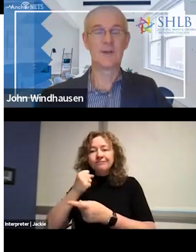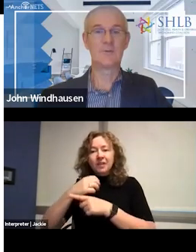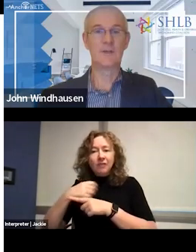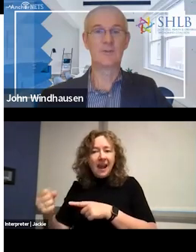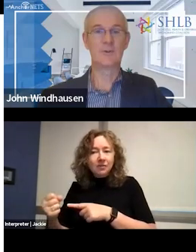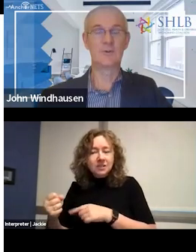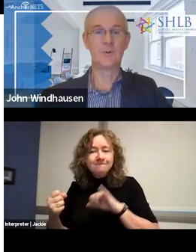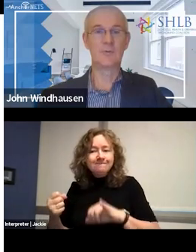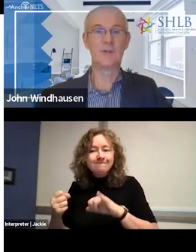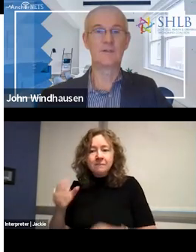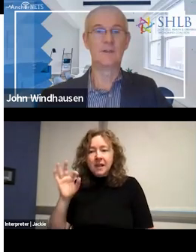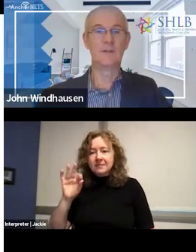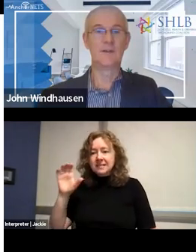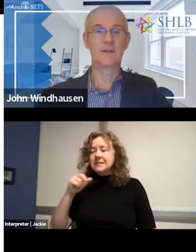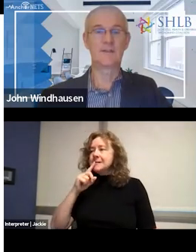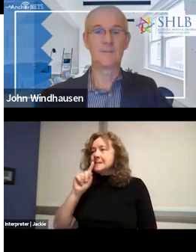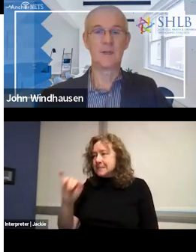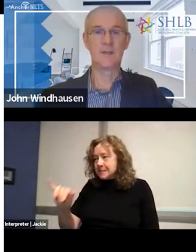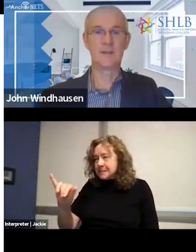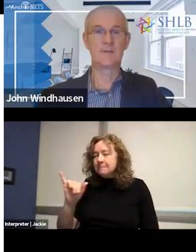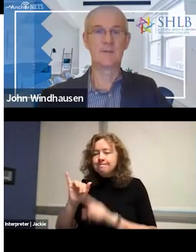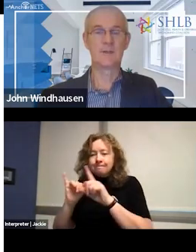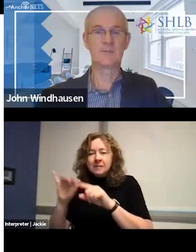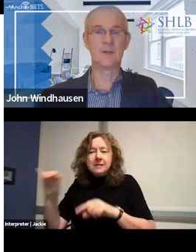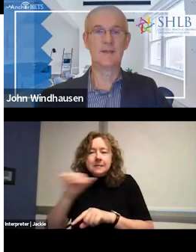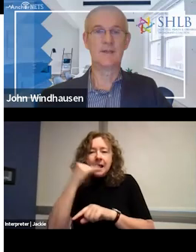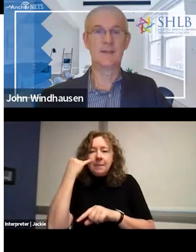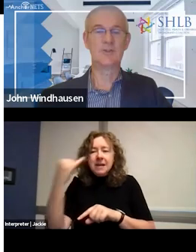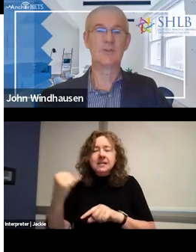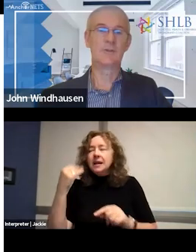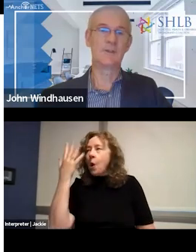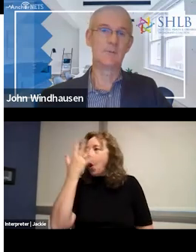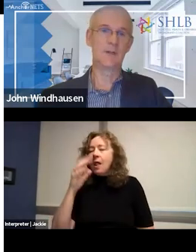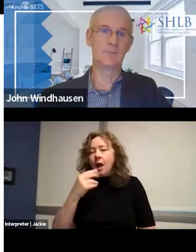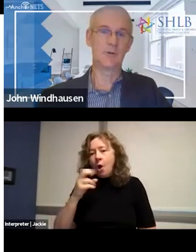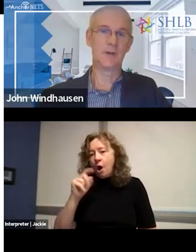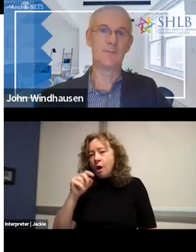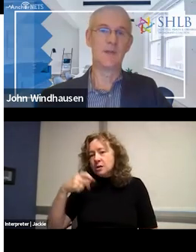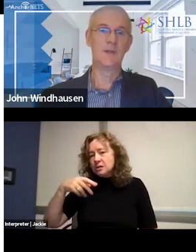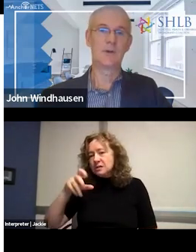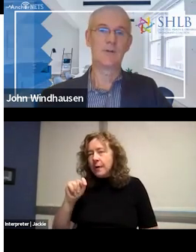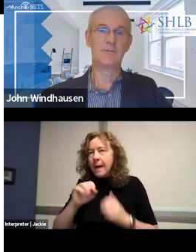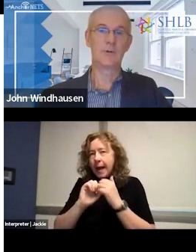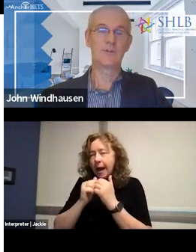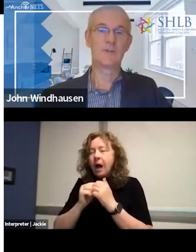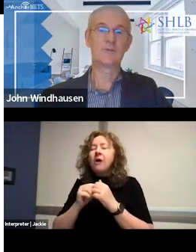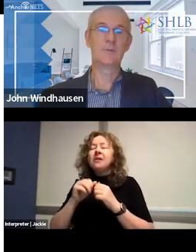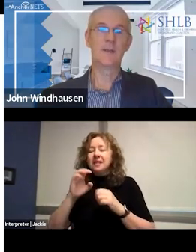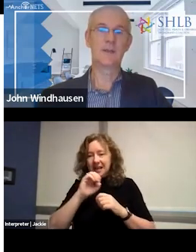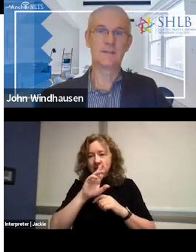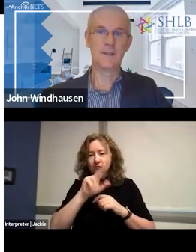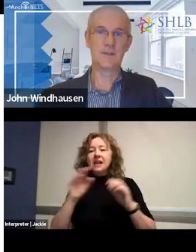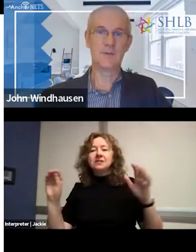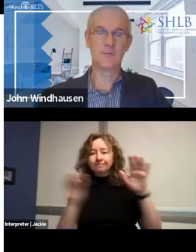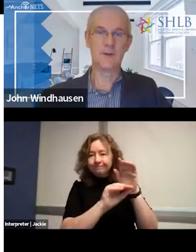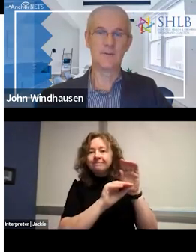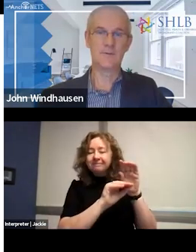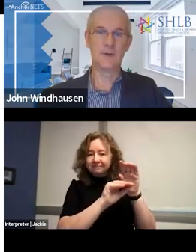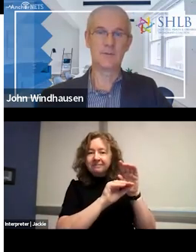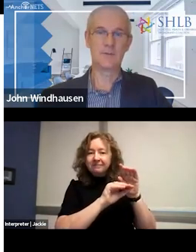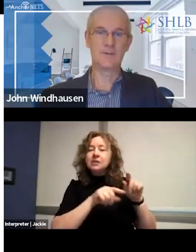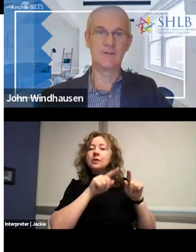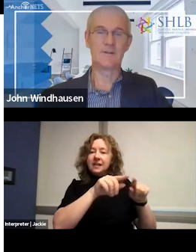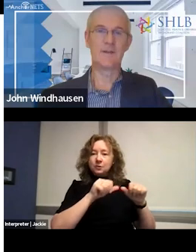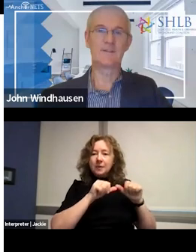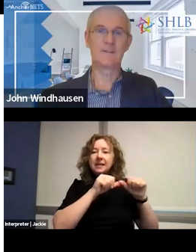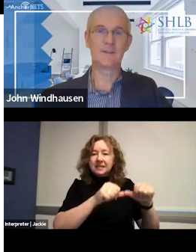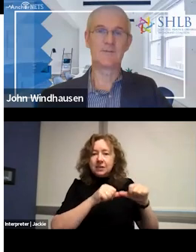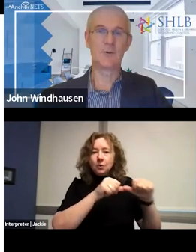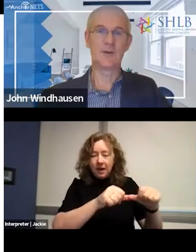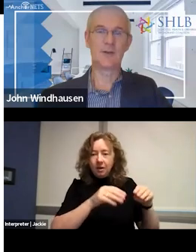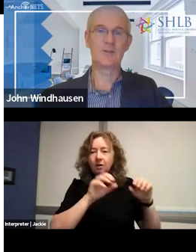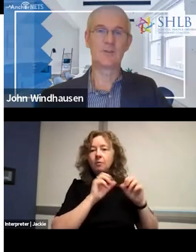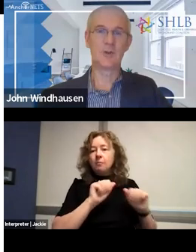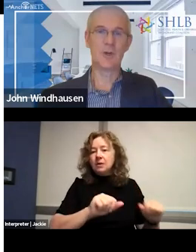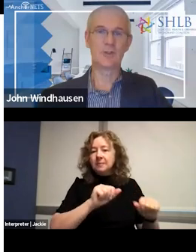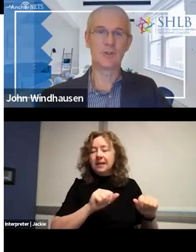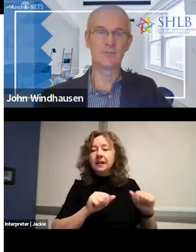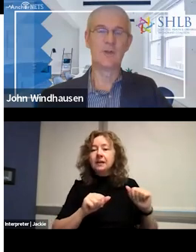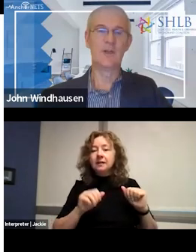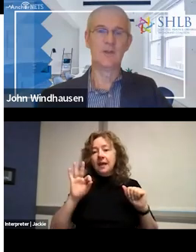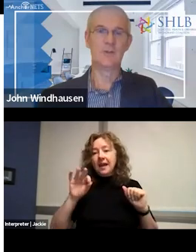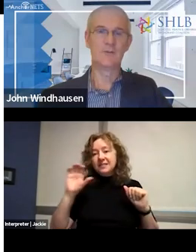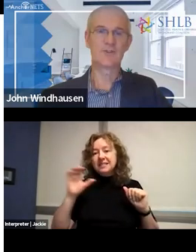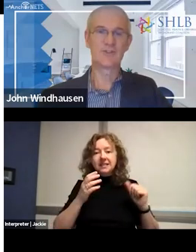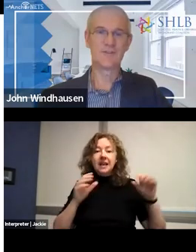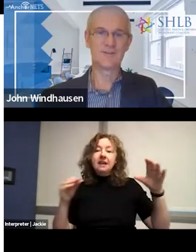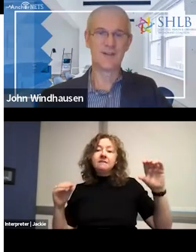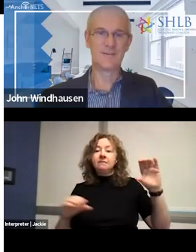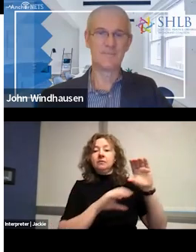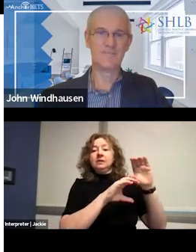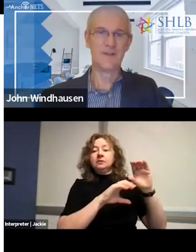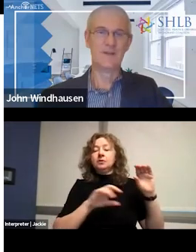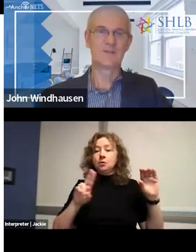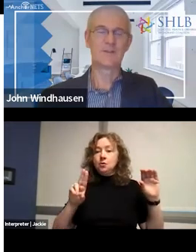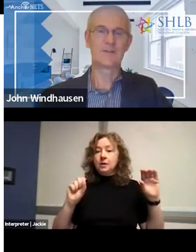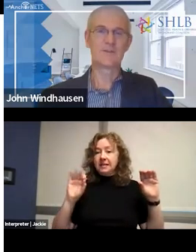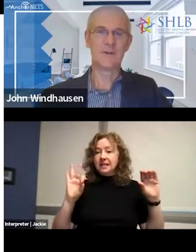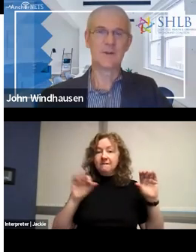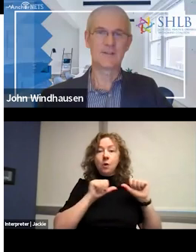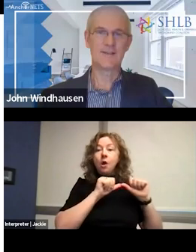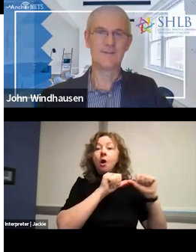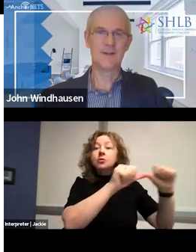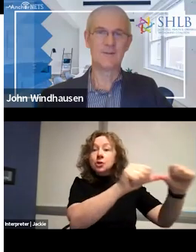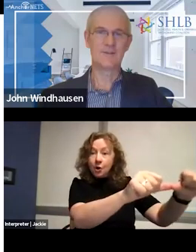John Windhausen: So the Fcc. To its credit has found a way to incorporate that same concept of Hotspot lending into the E rate program going forward. So this will be a continuing revenue opportunity. The Fcc. Has folded it into the long term Universal Service Fund.